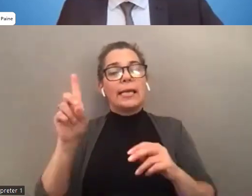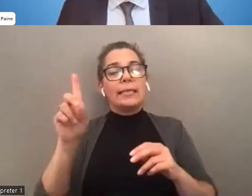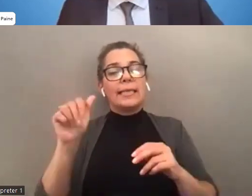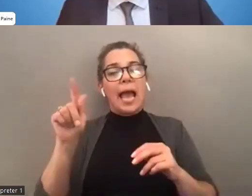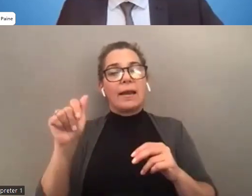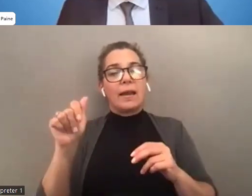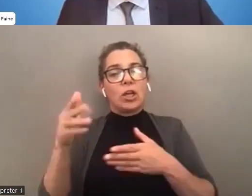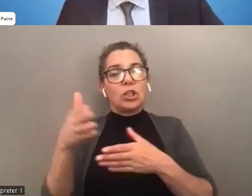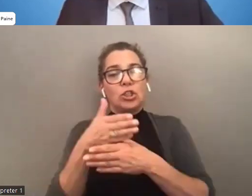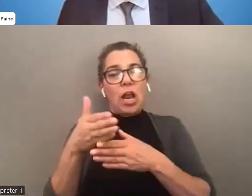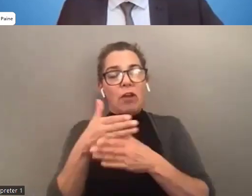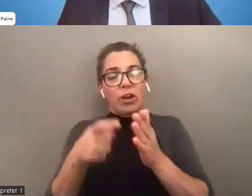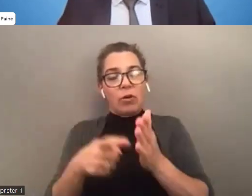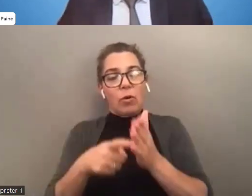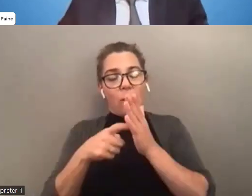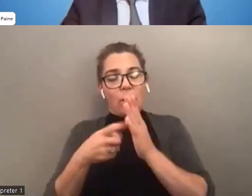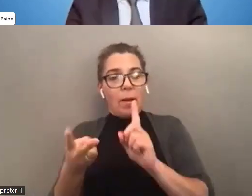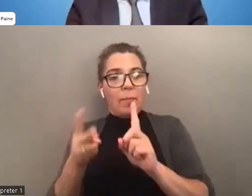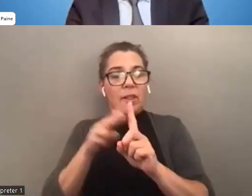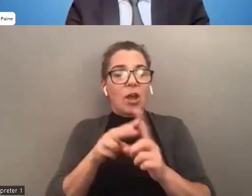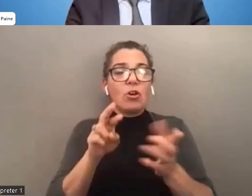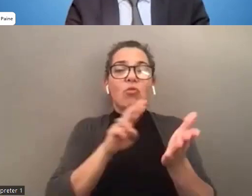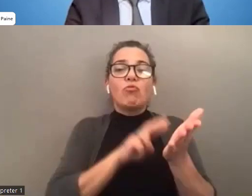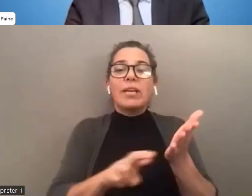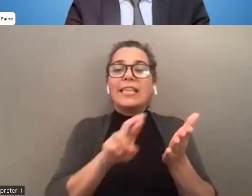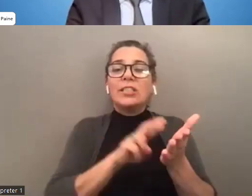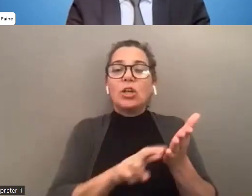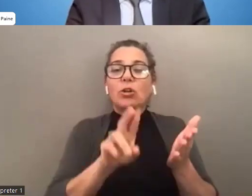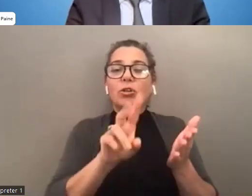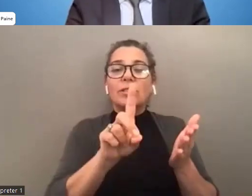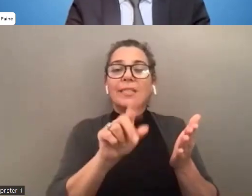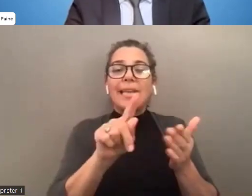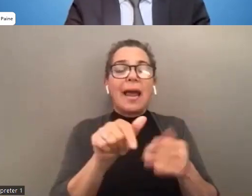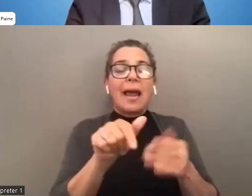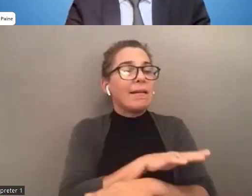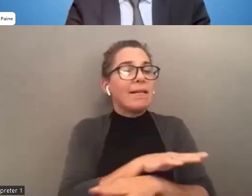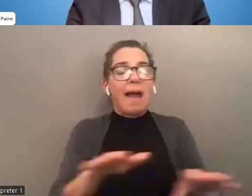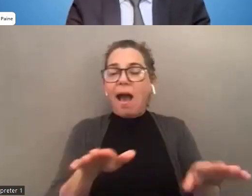apply to research data that do not meet the Common Rule definition of human subjects,